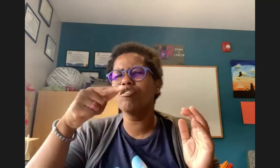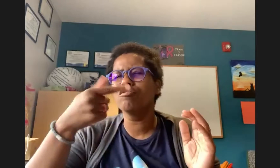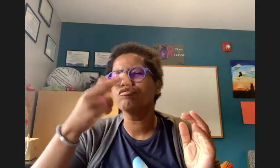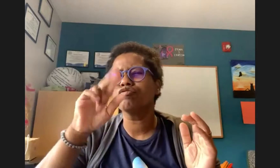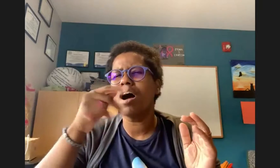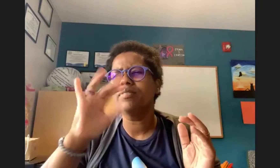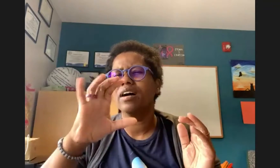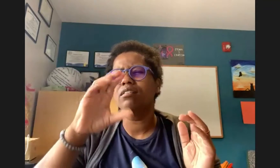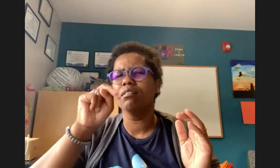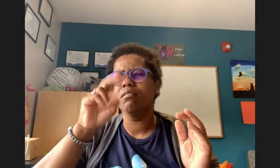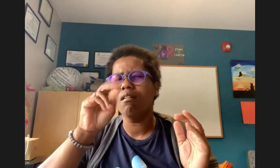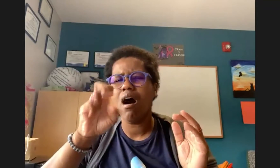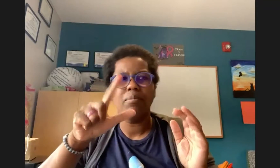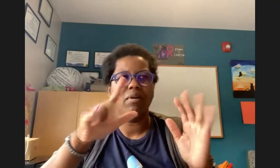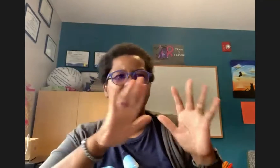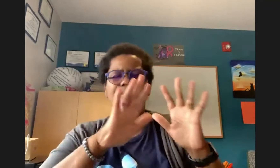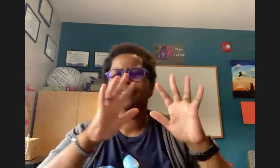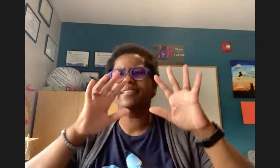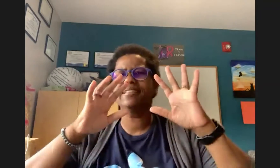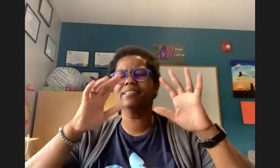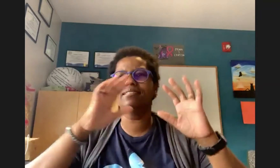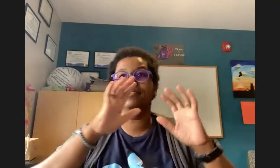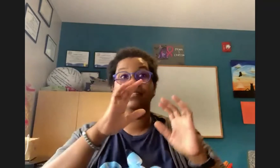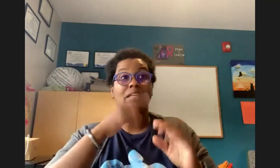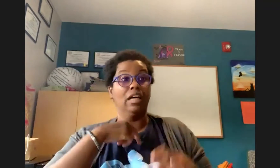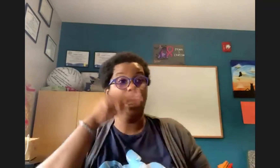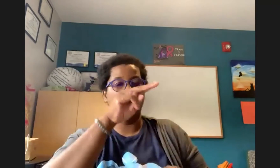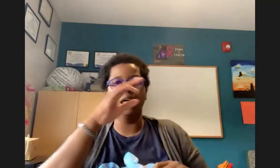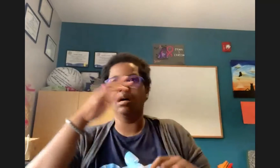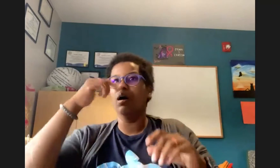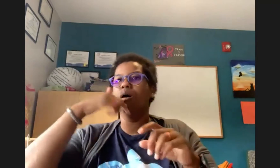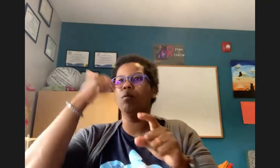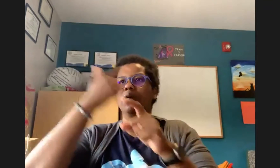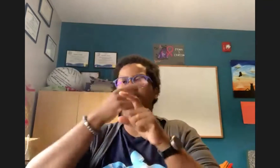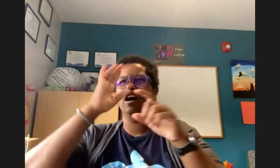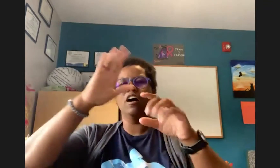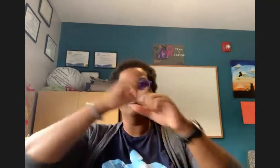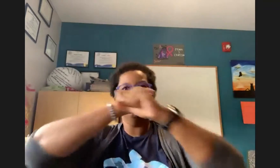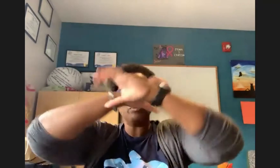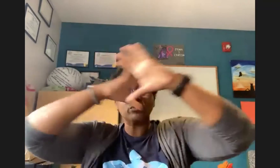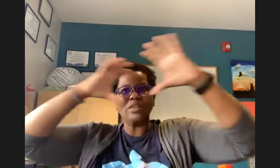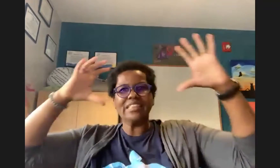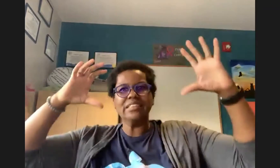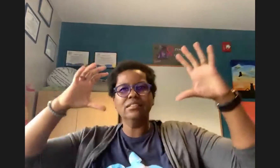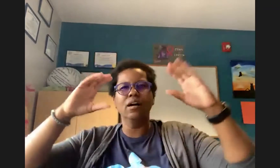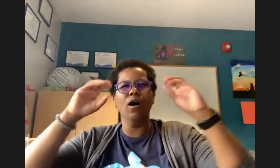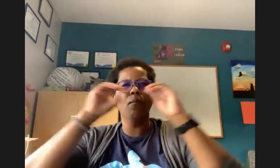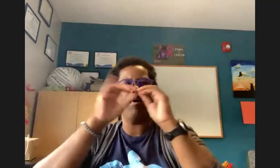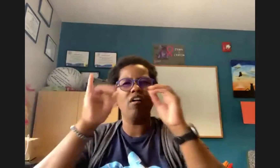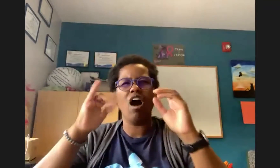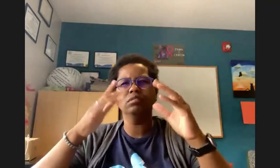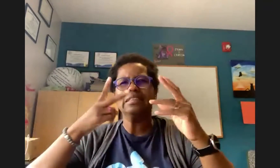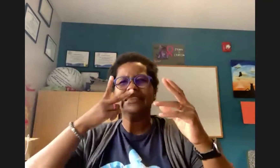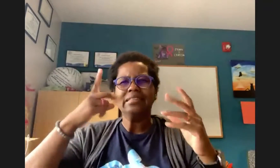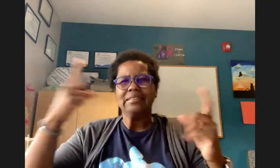I thought those graphic novels were so cool. We could look at them and envision